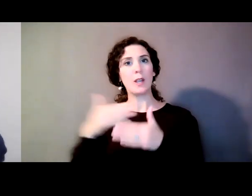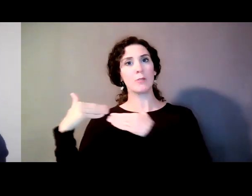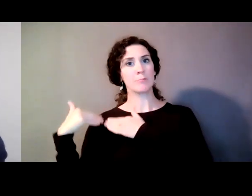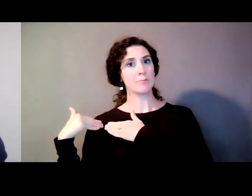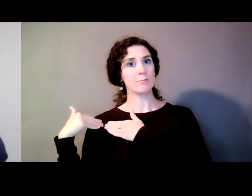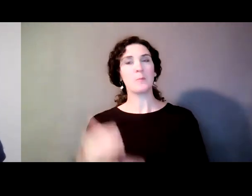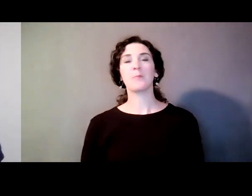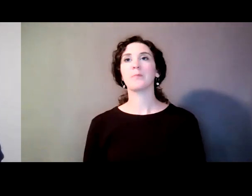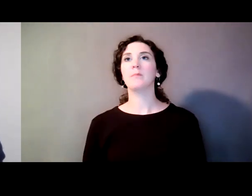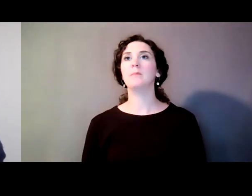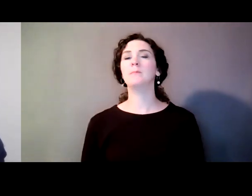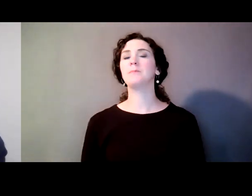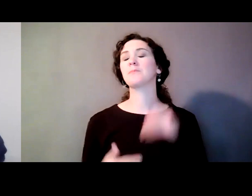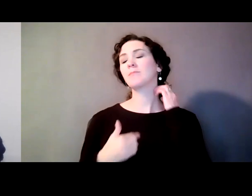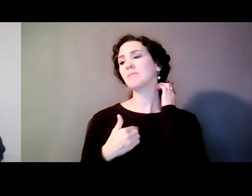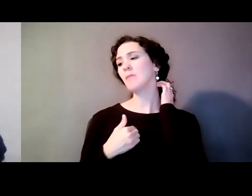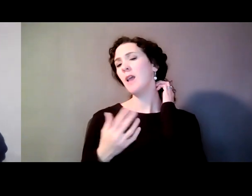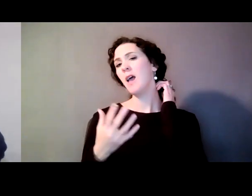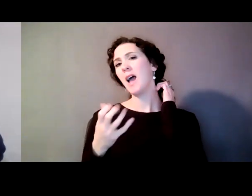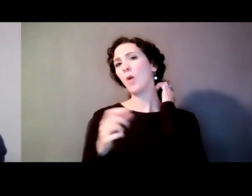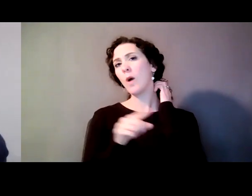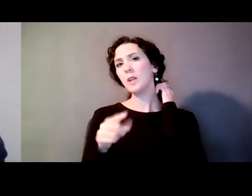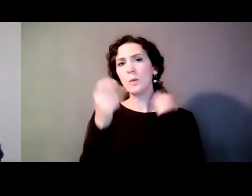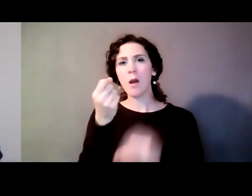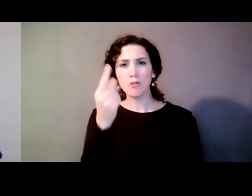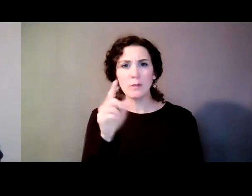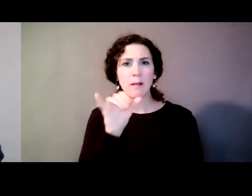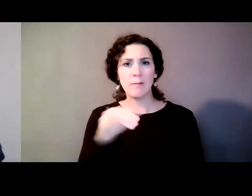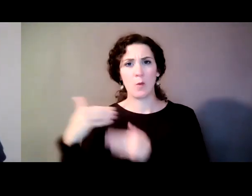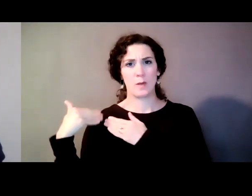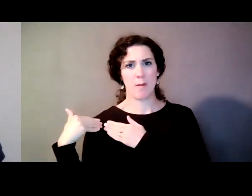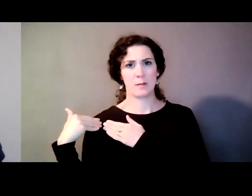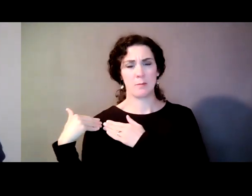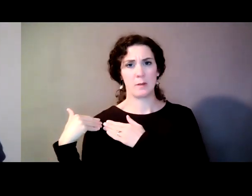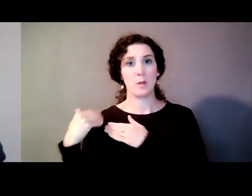In order to have you understand that responsibility, I am going to talk about the history